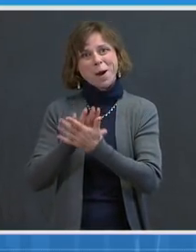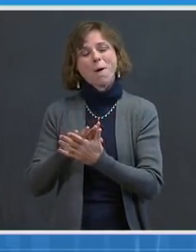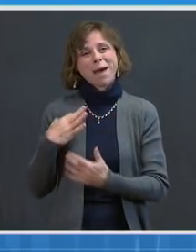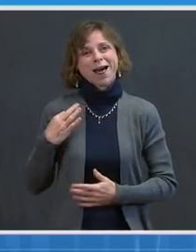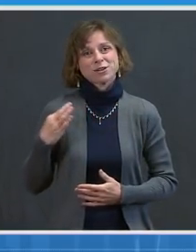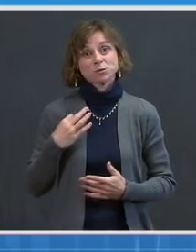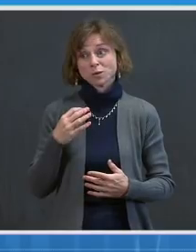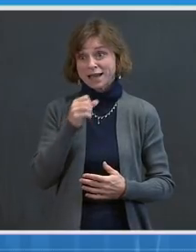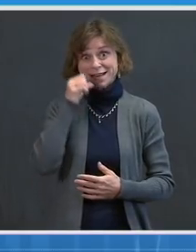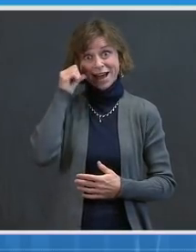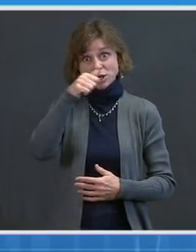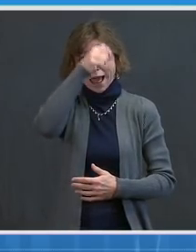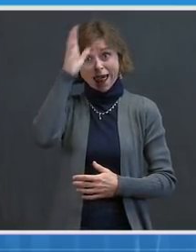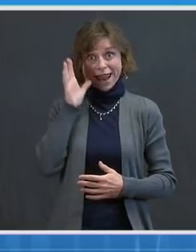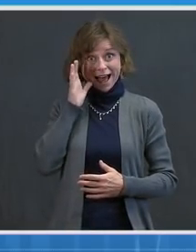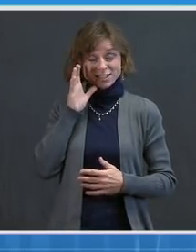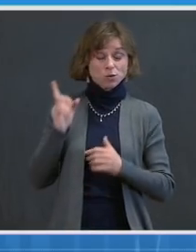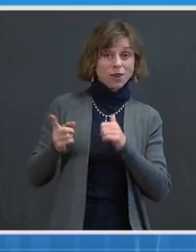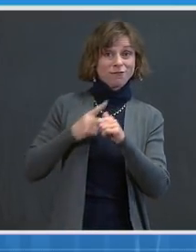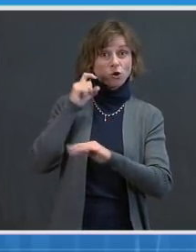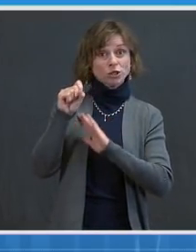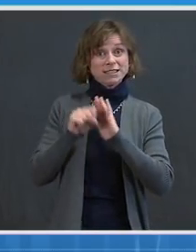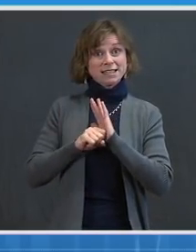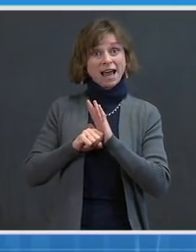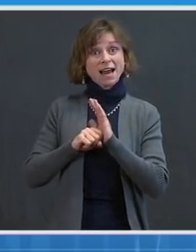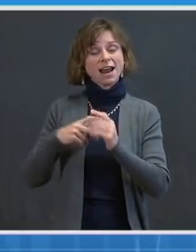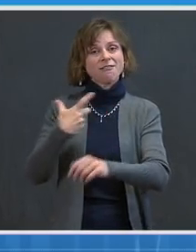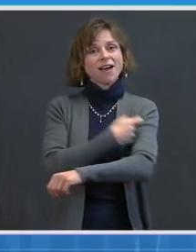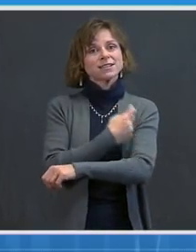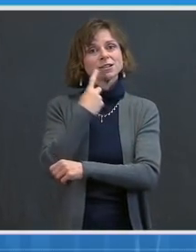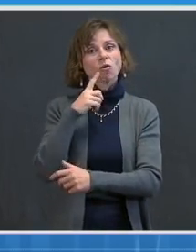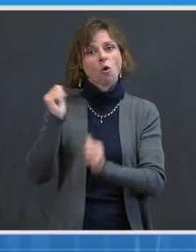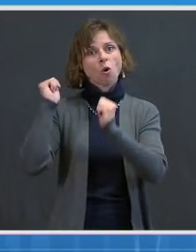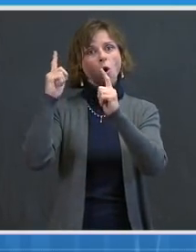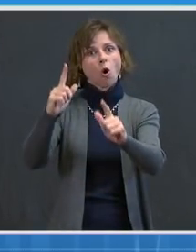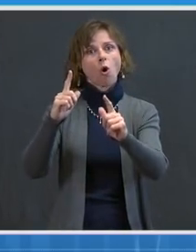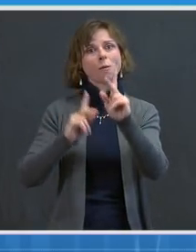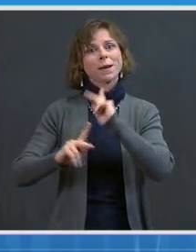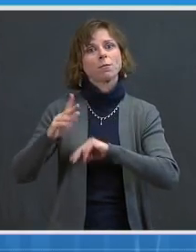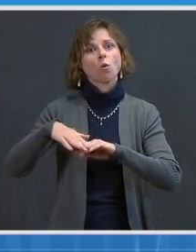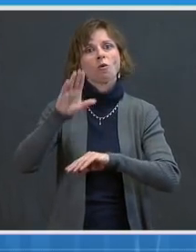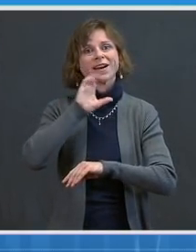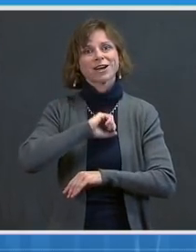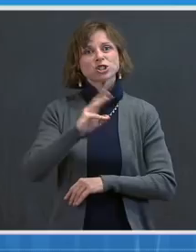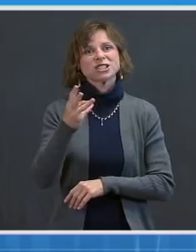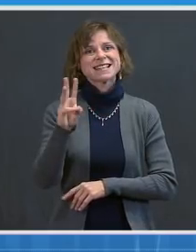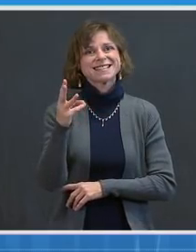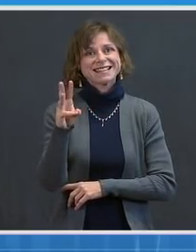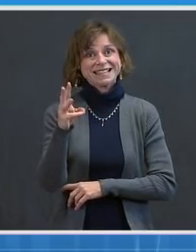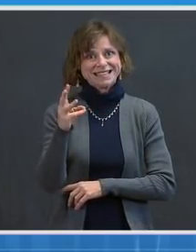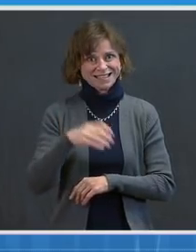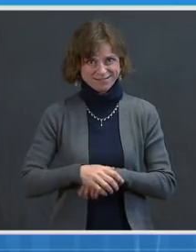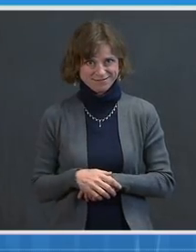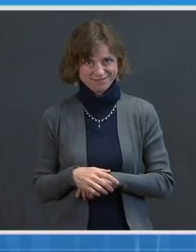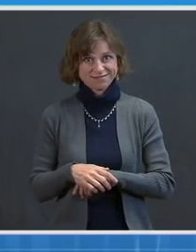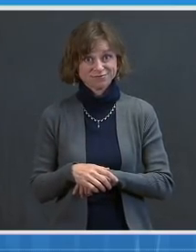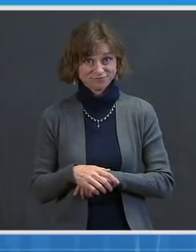to make vaccines available to all people over the age of 16. There are many steps left in the path,